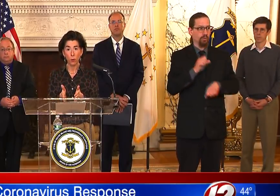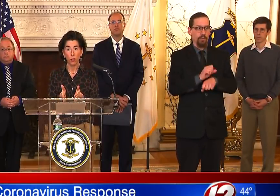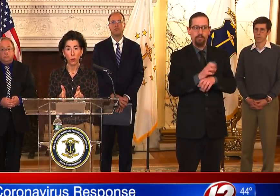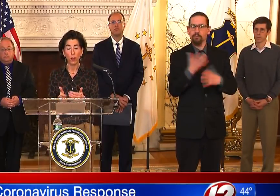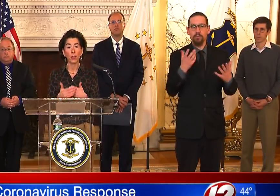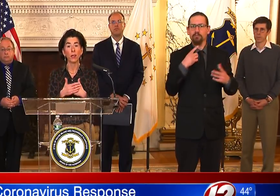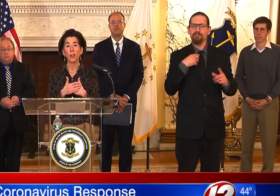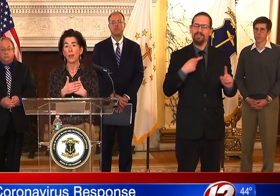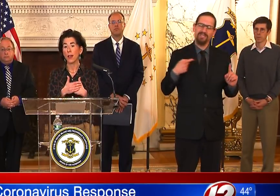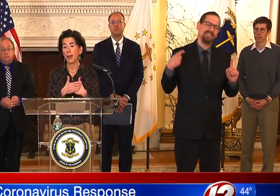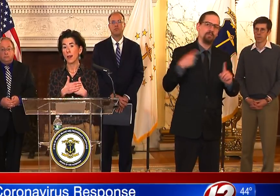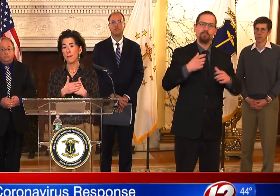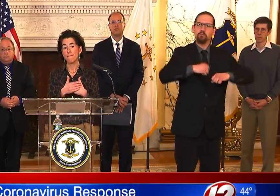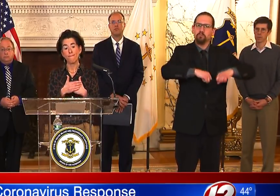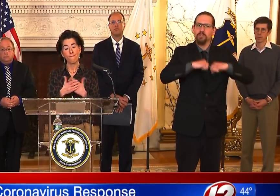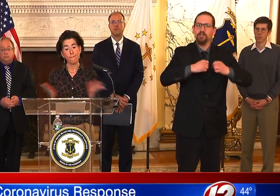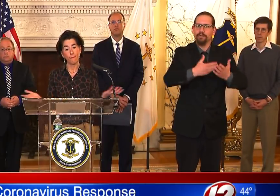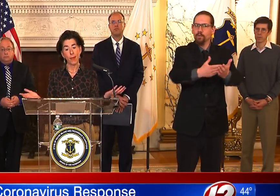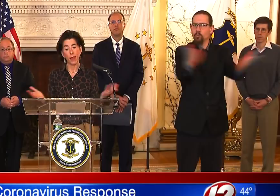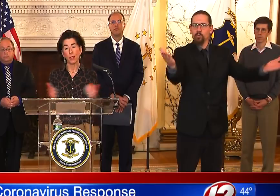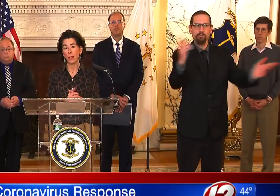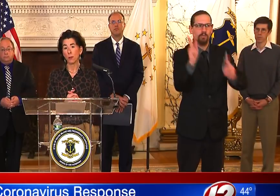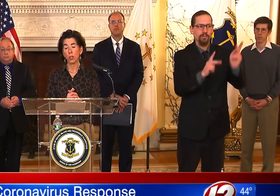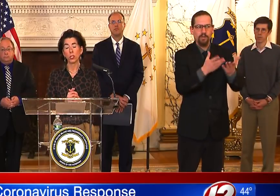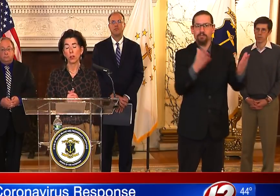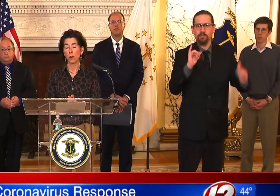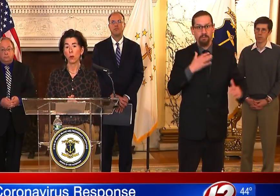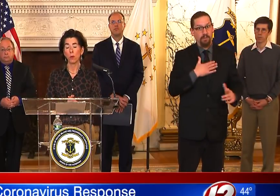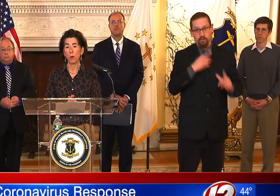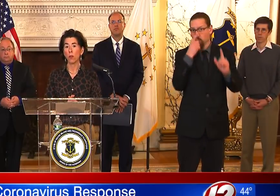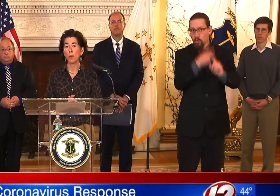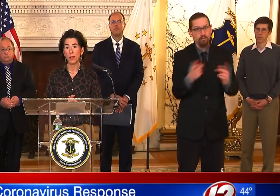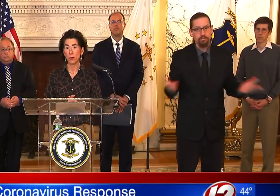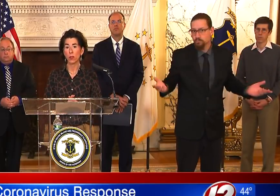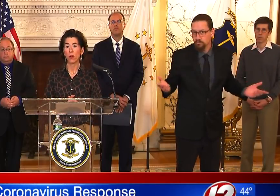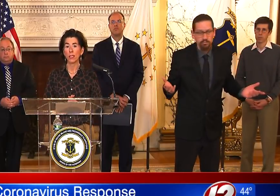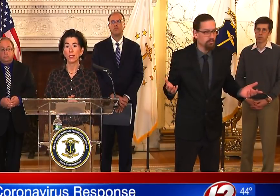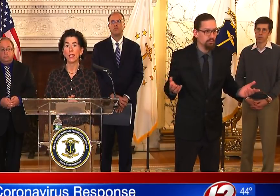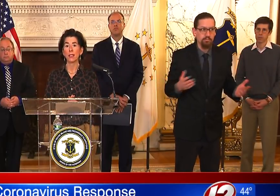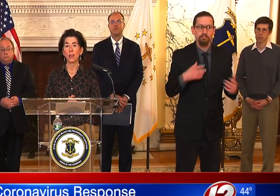GUARD IS CLEAR. I HAVE A JOB TO DO, TO PROTECT THE PEOPLE OF RHODE ISLAND.